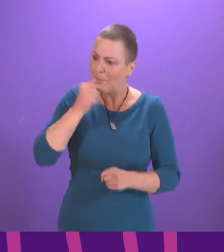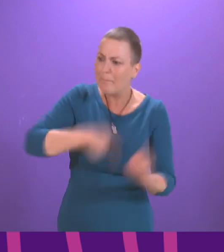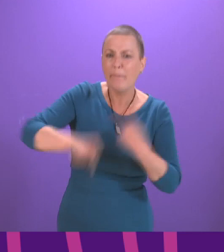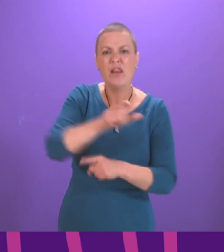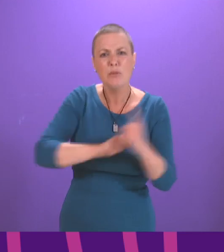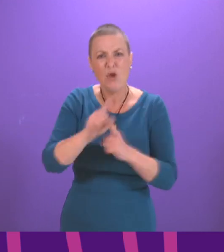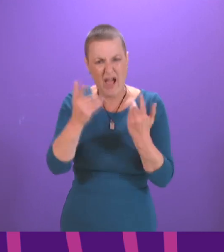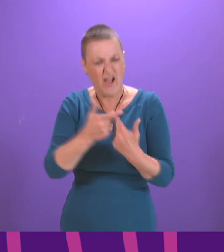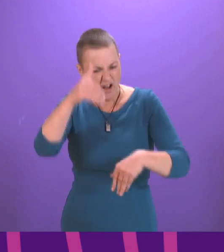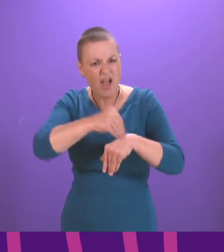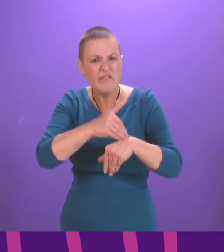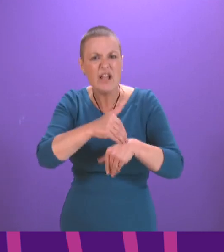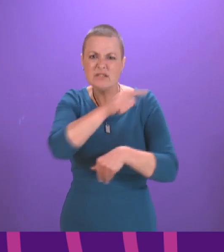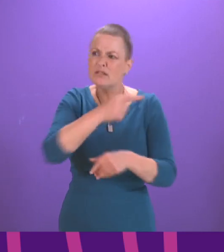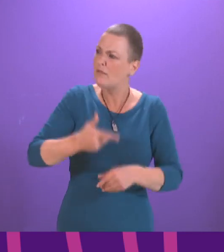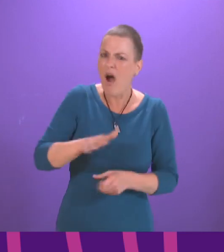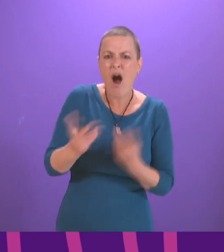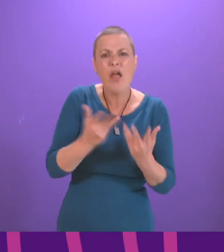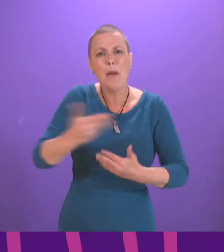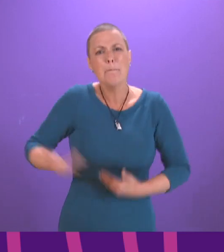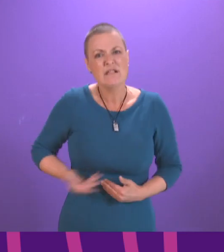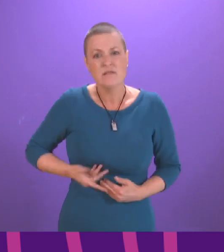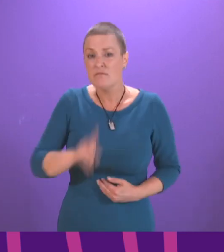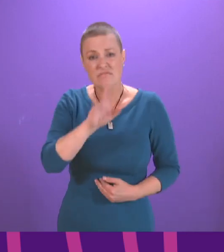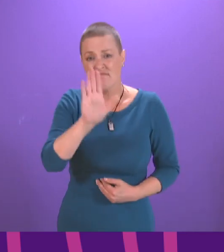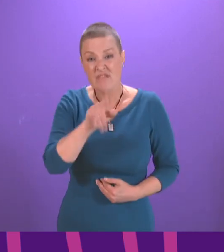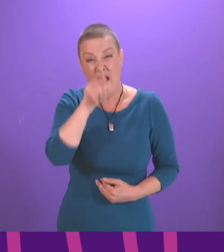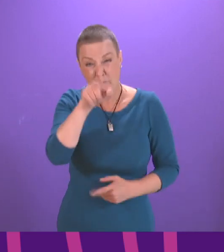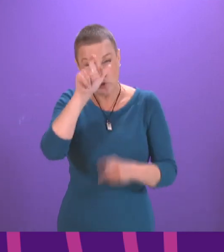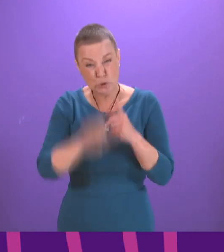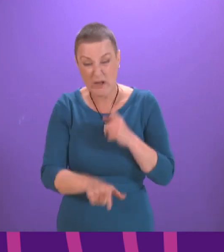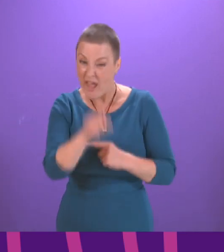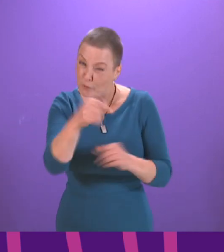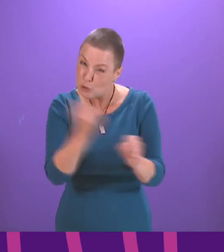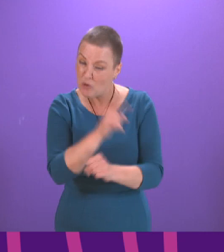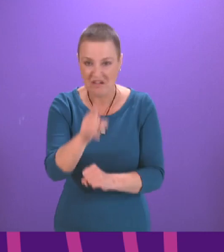more severe and longer lasting. It would be completely and utterly irresponsible for any